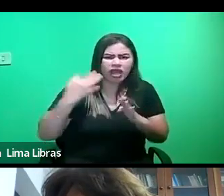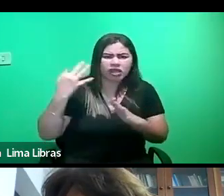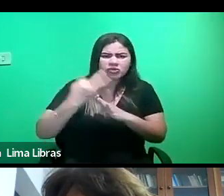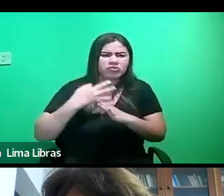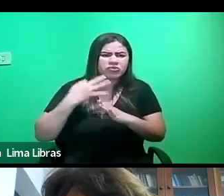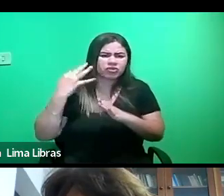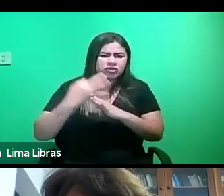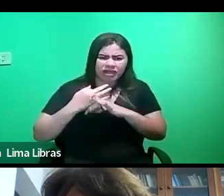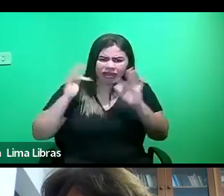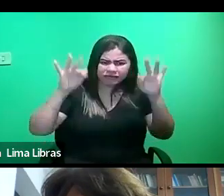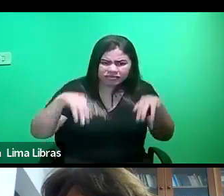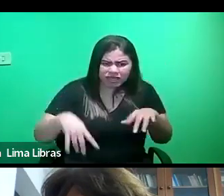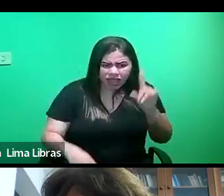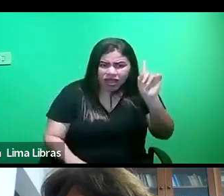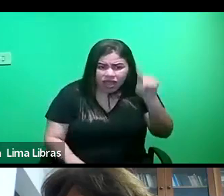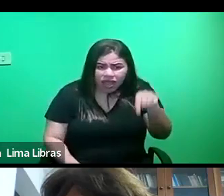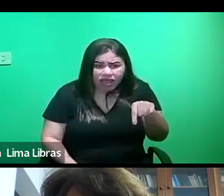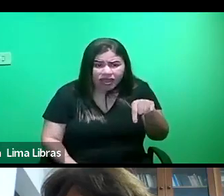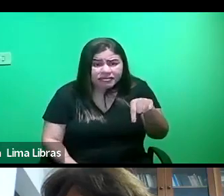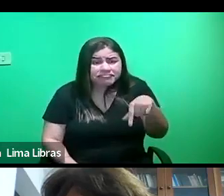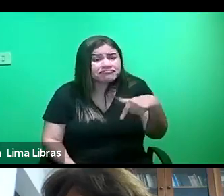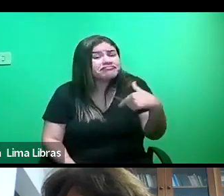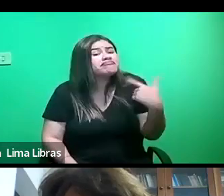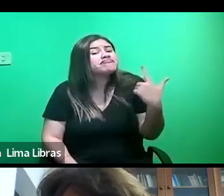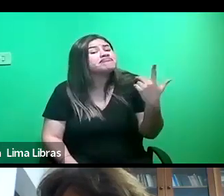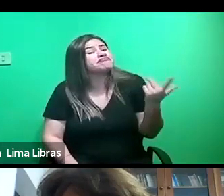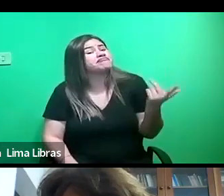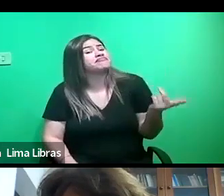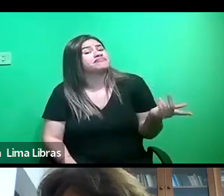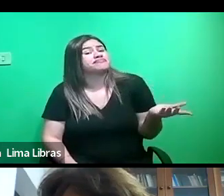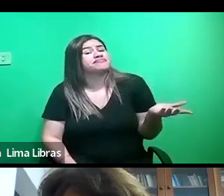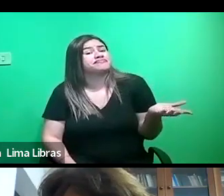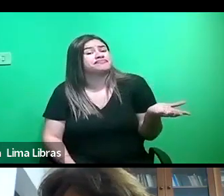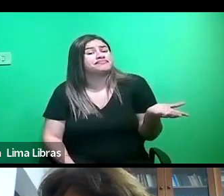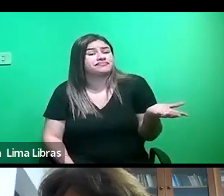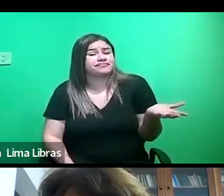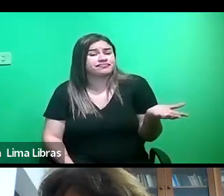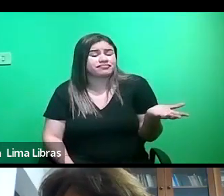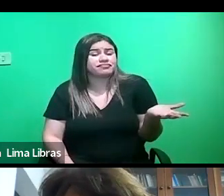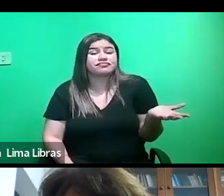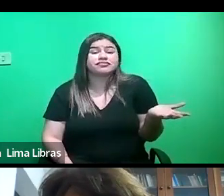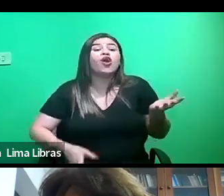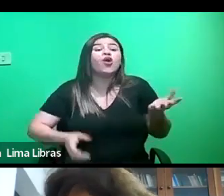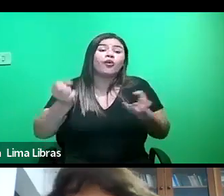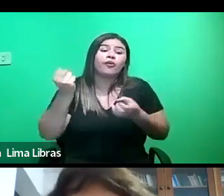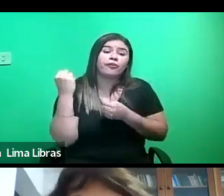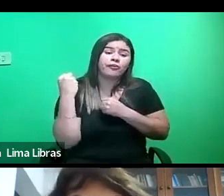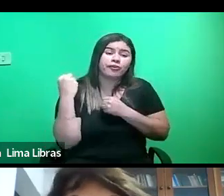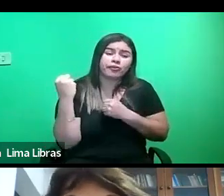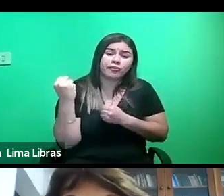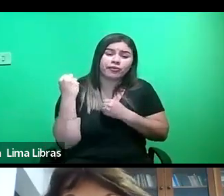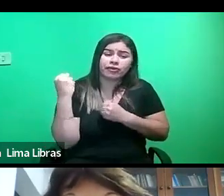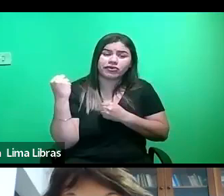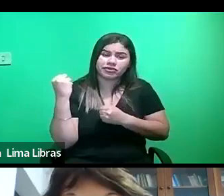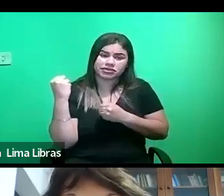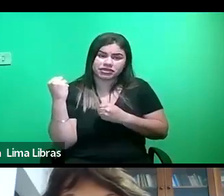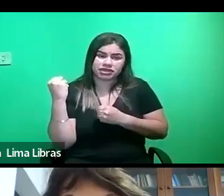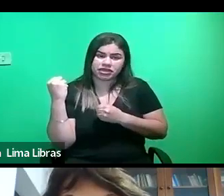what the what our rulers want want of us that that that part that that that power is actually unstoppable, that that